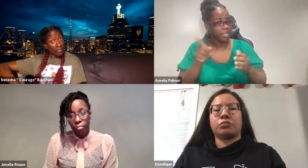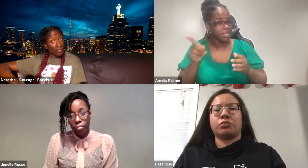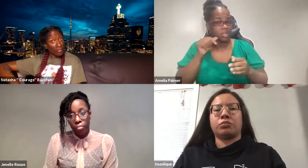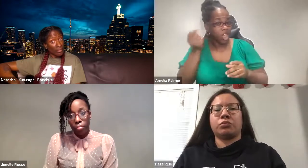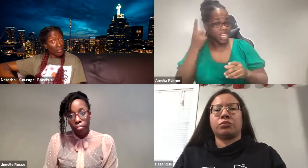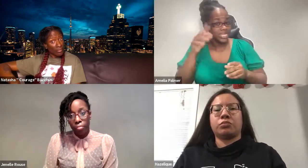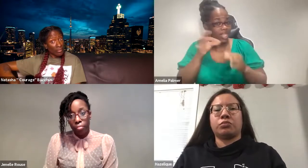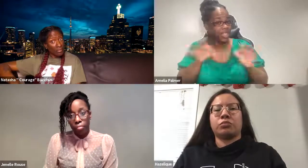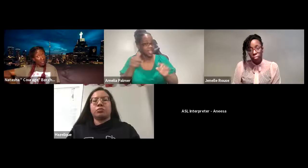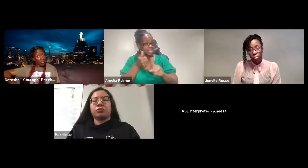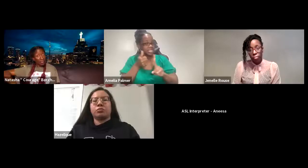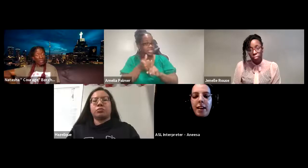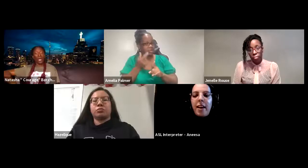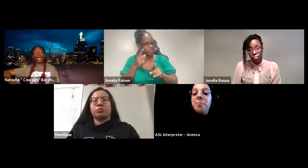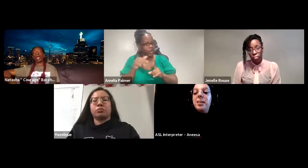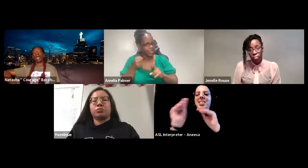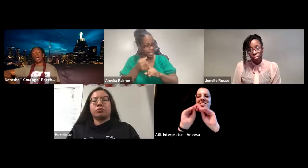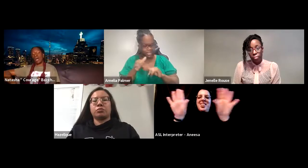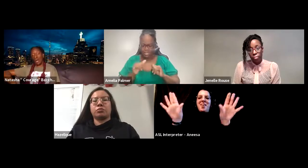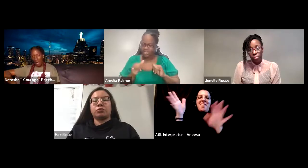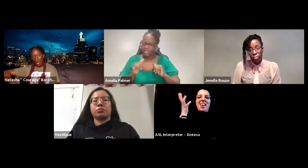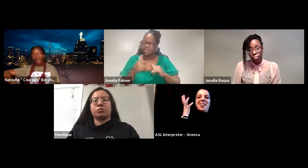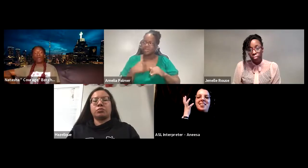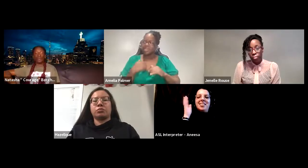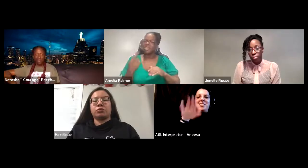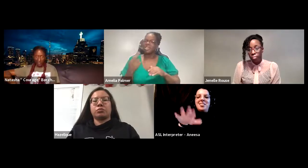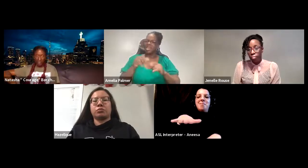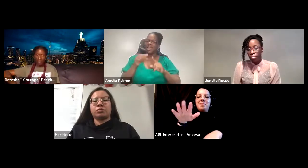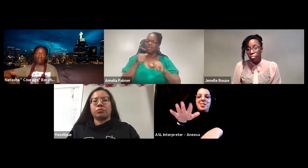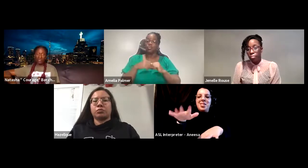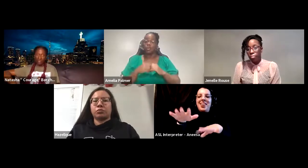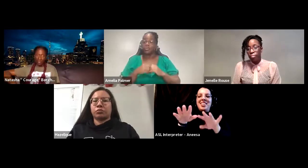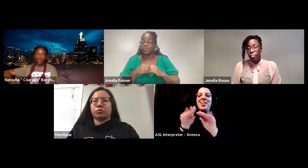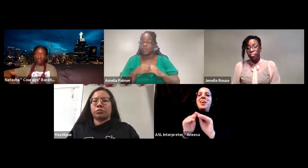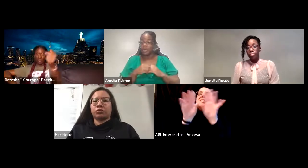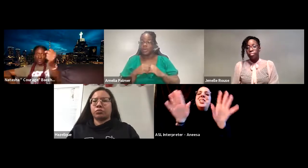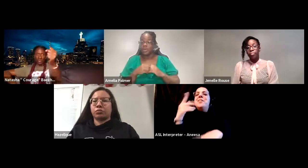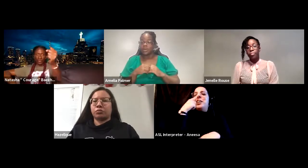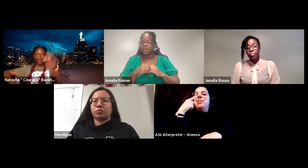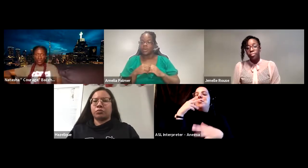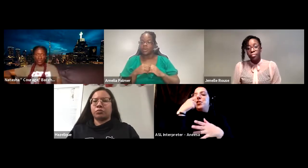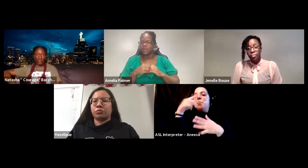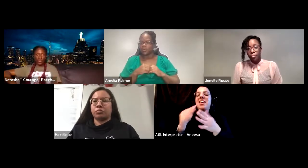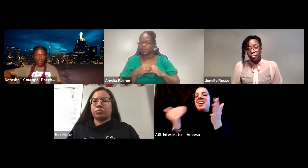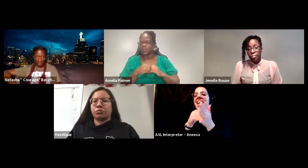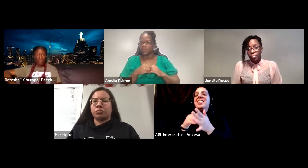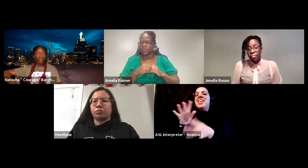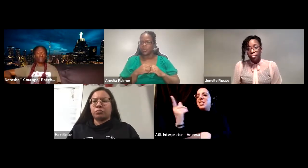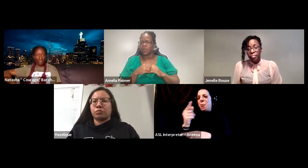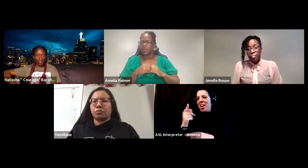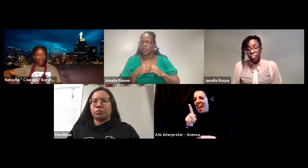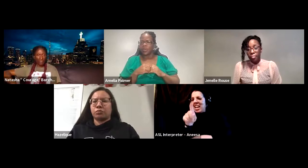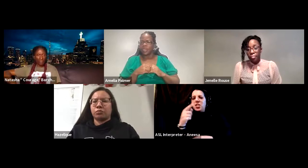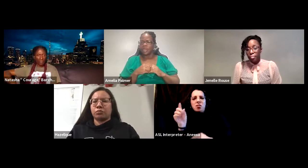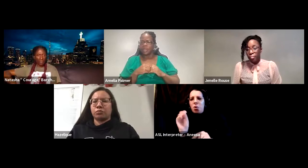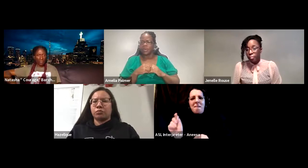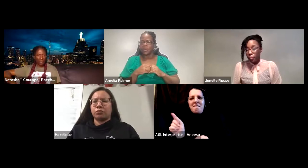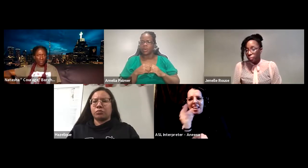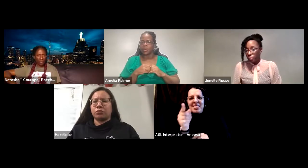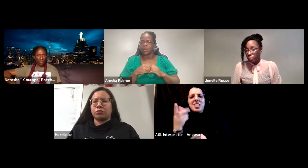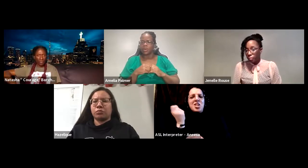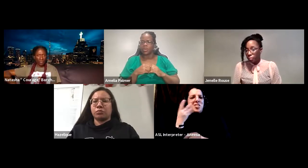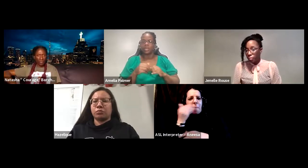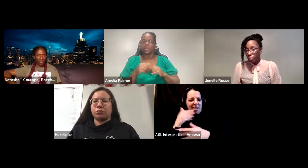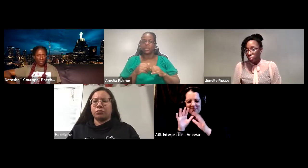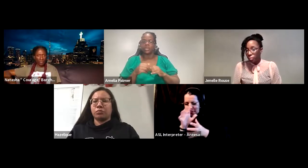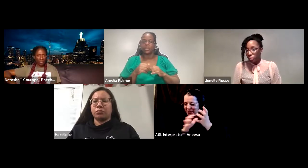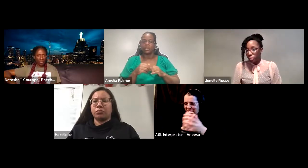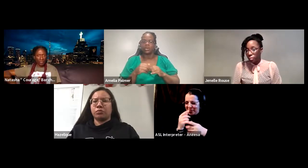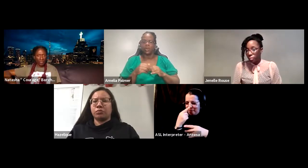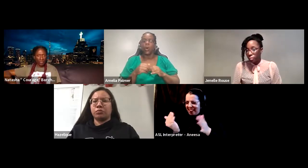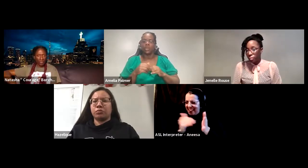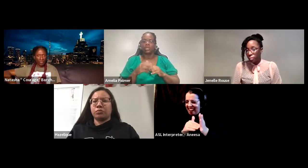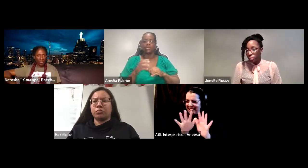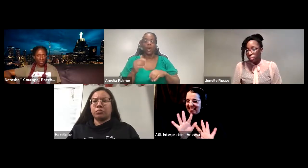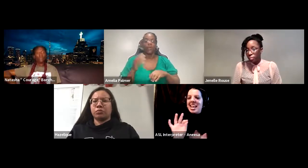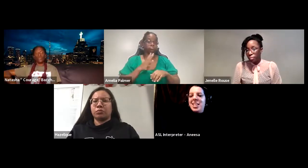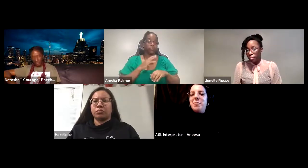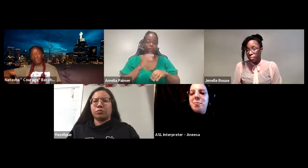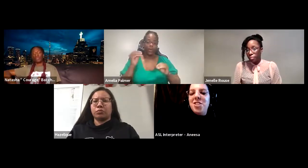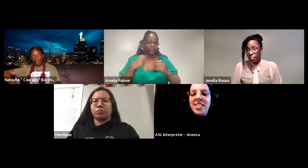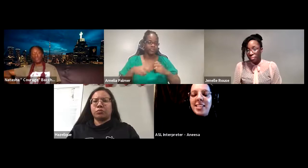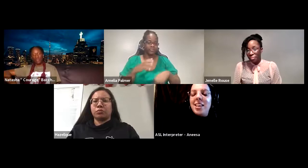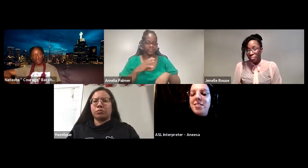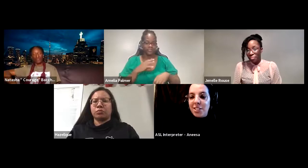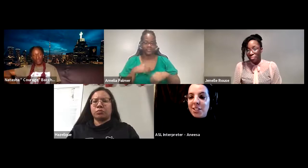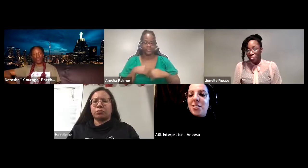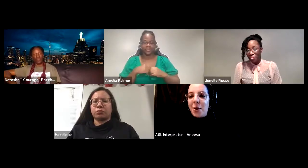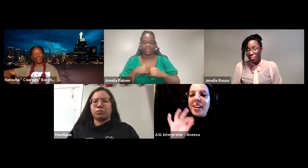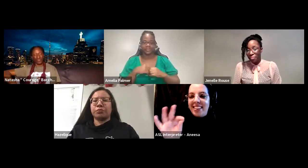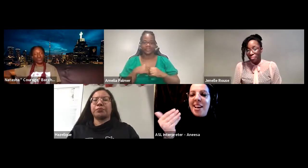okay i'm just going to clarify... the interpreter's just asking to go again. yeah